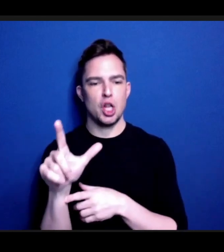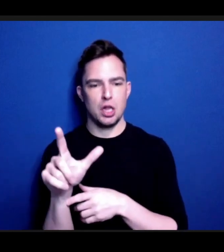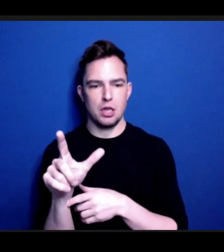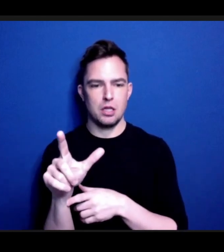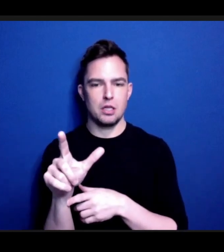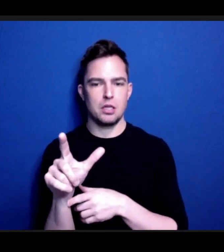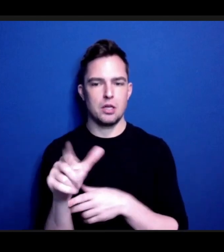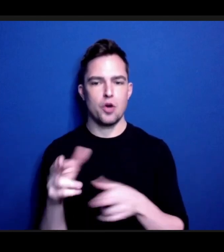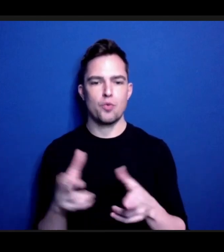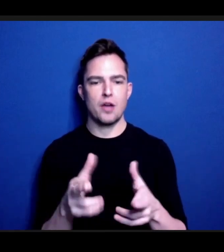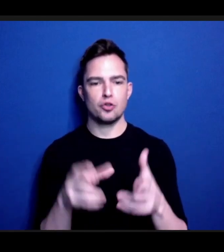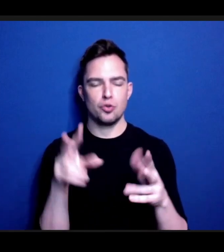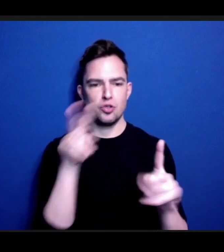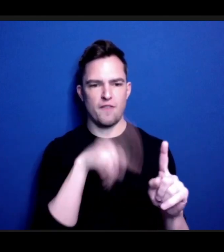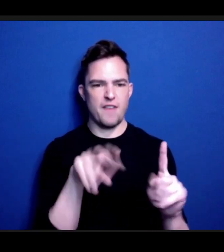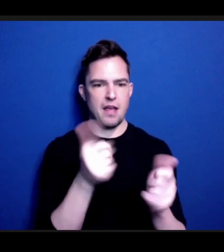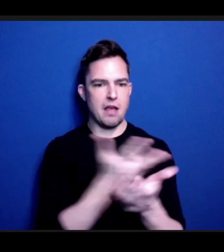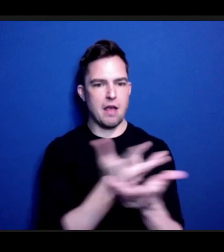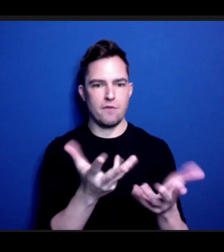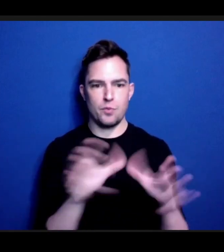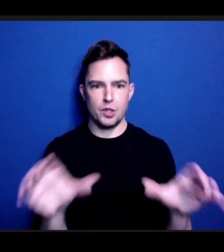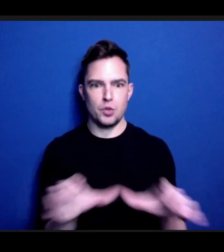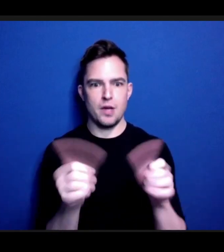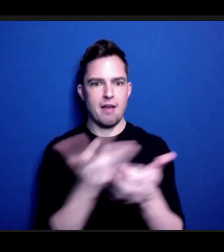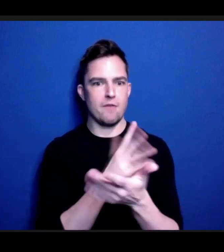to surveilling everything that we do, right? Everything that we eat, the way that we behave,